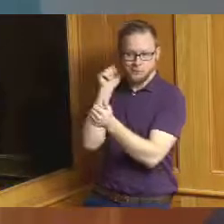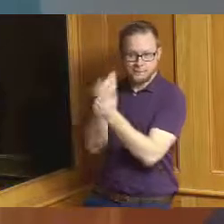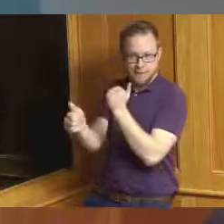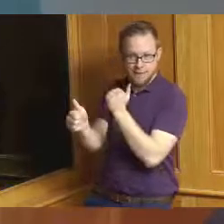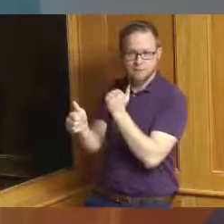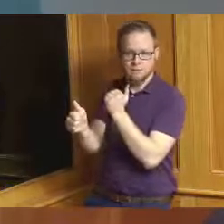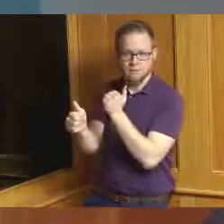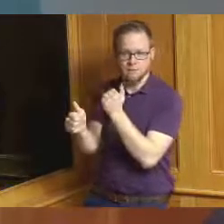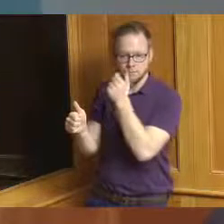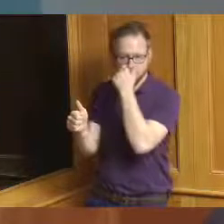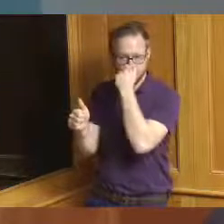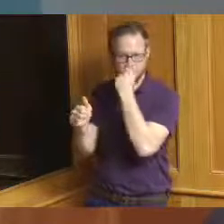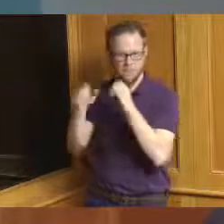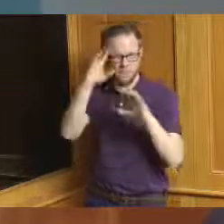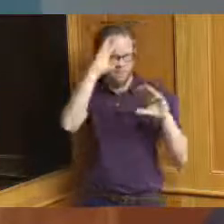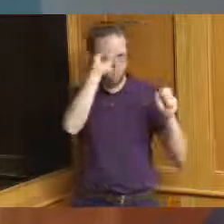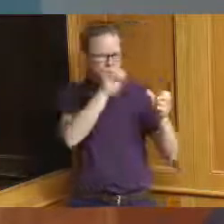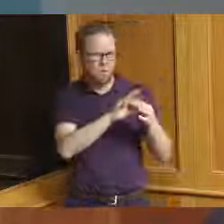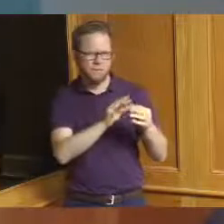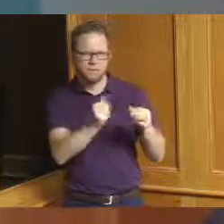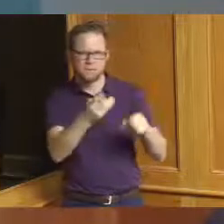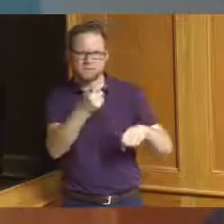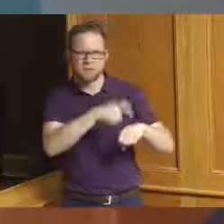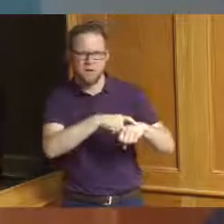Madam President you mentioned a couple times how quiet those public hearings were